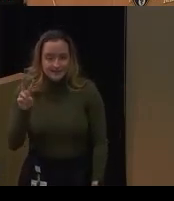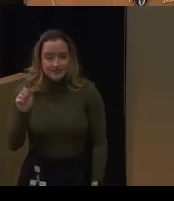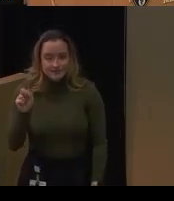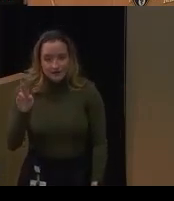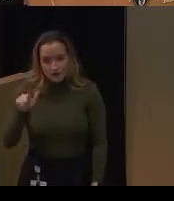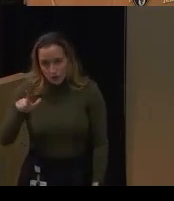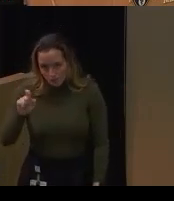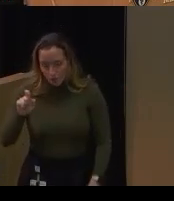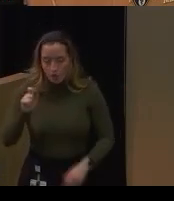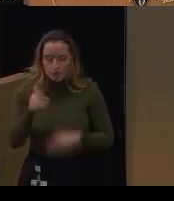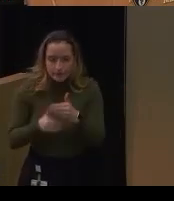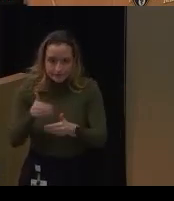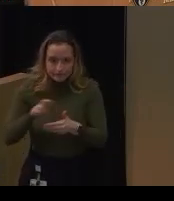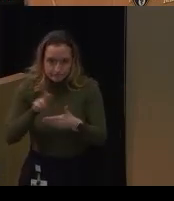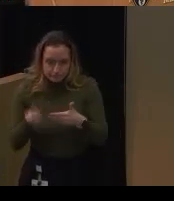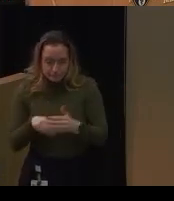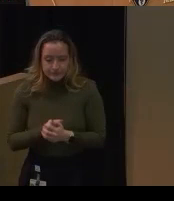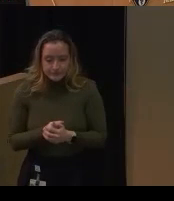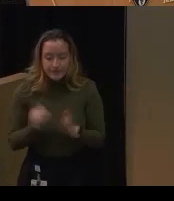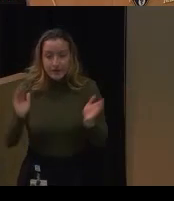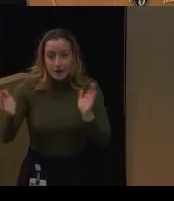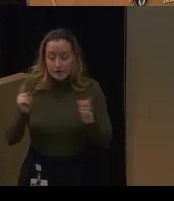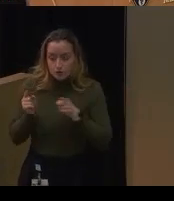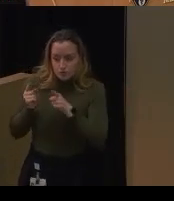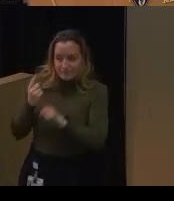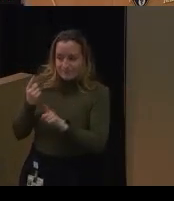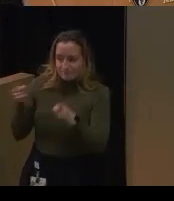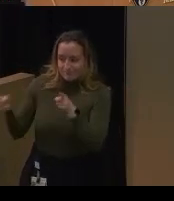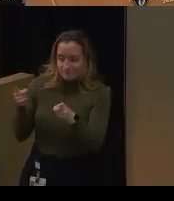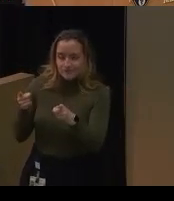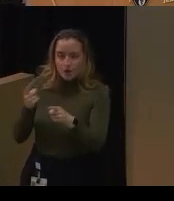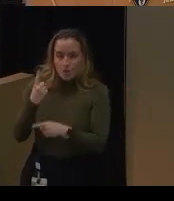just looking at the association between a single measure and fiction reading if we look at the